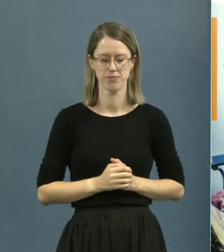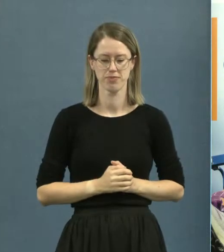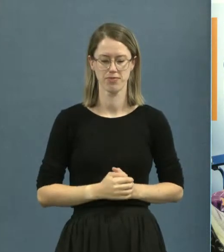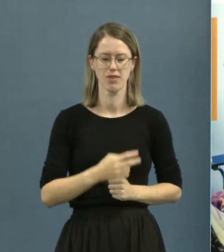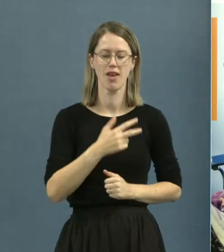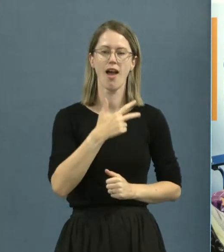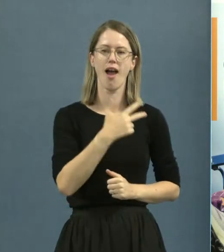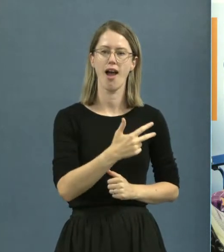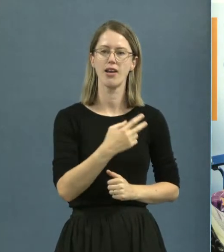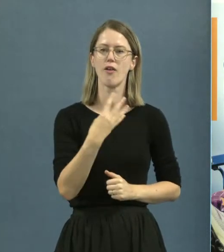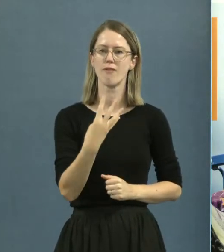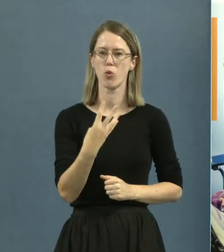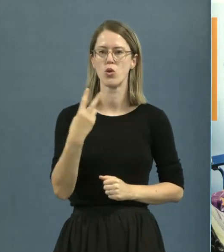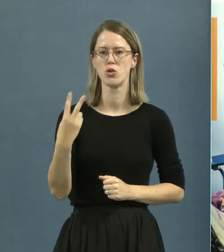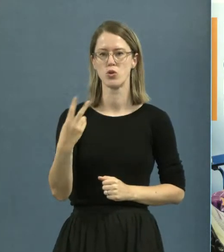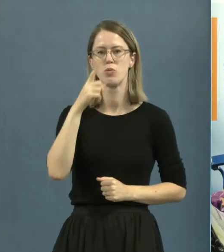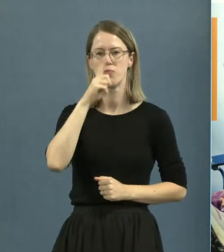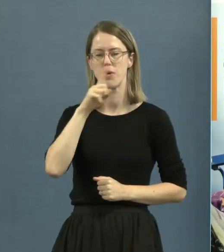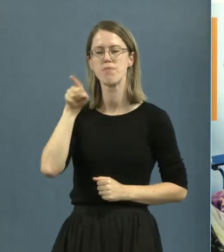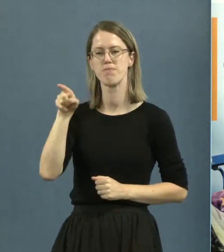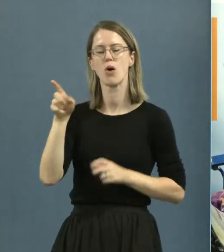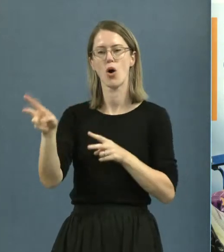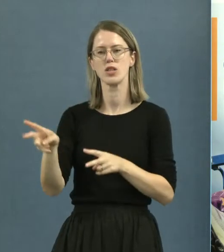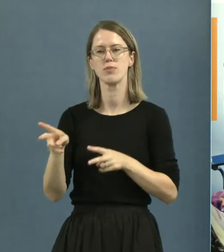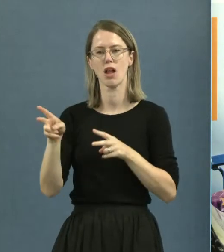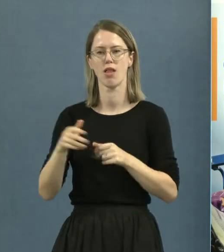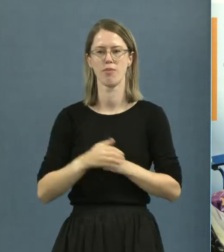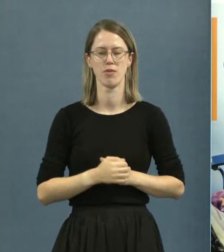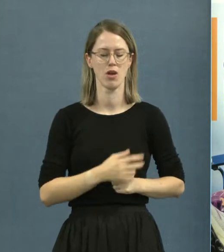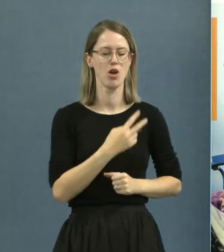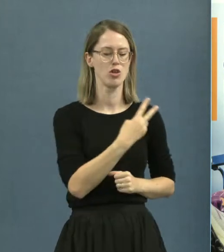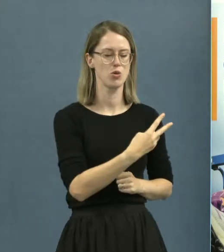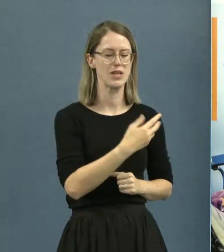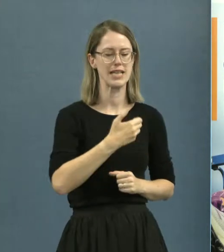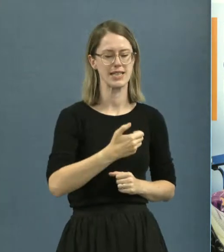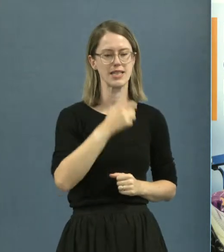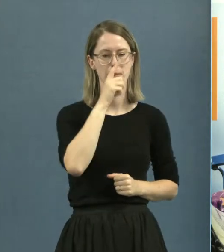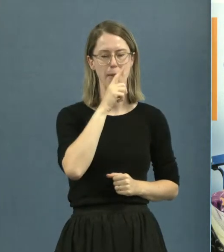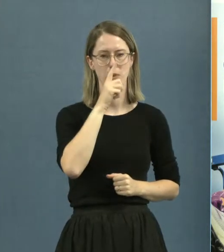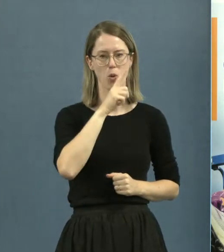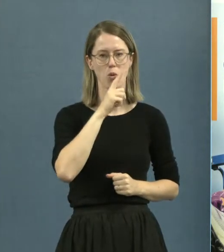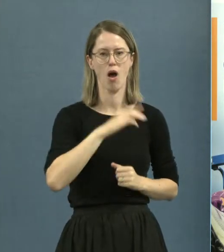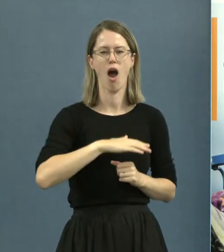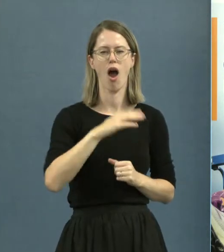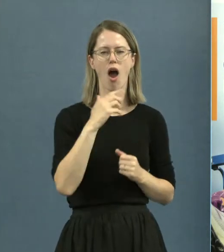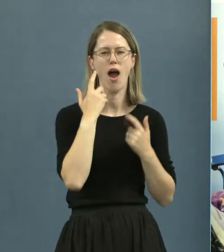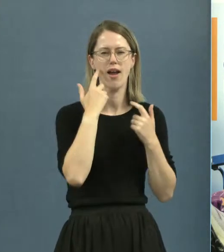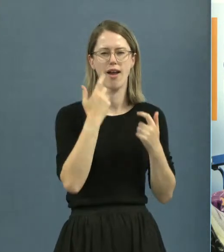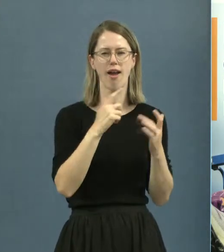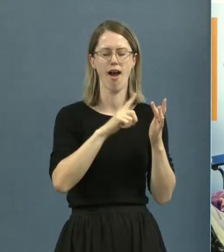reported. There are 842 people